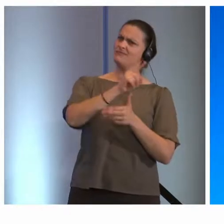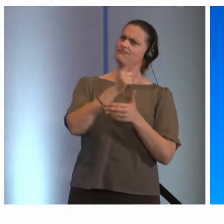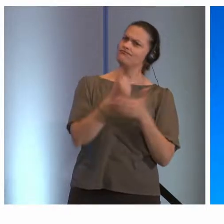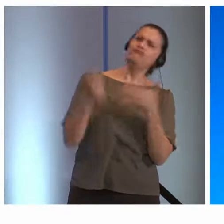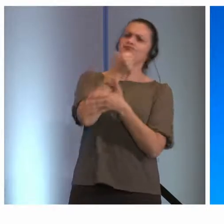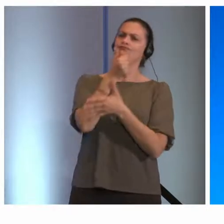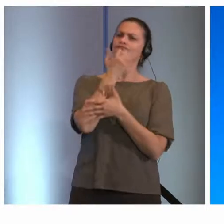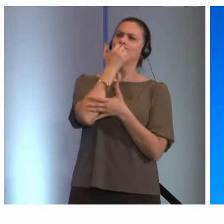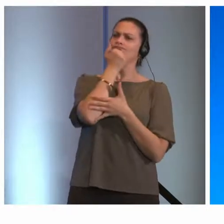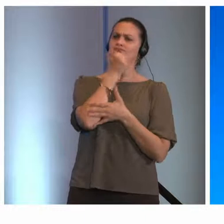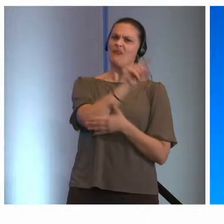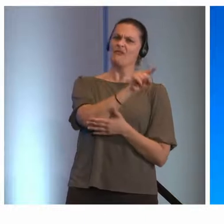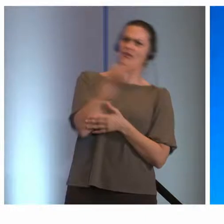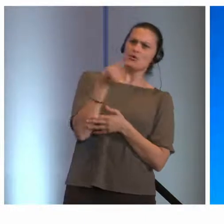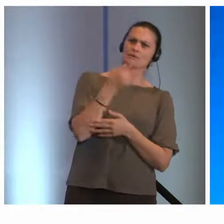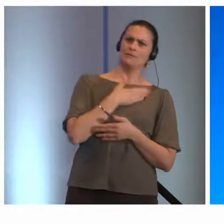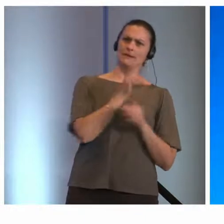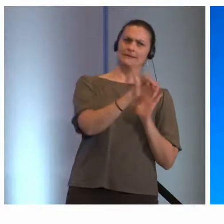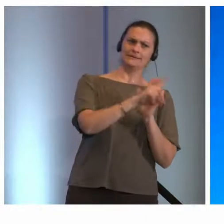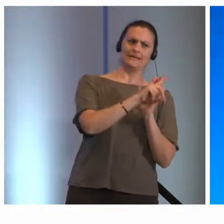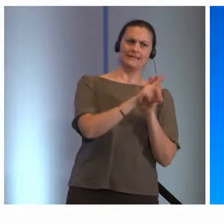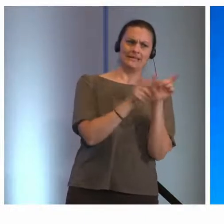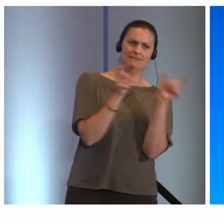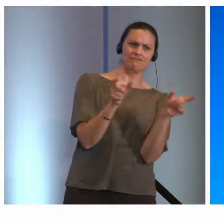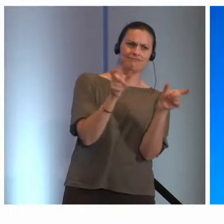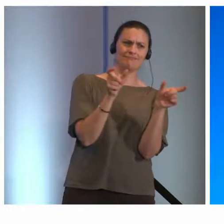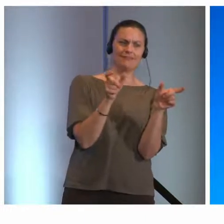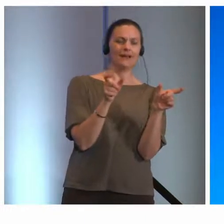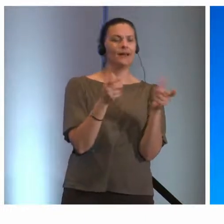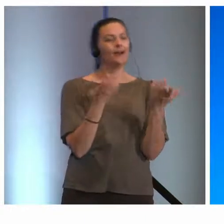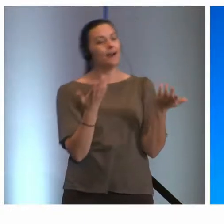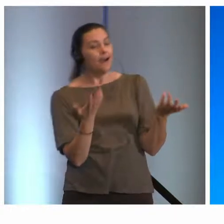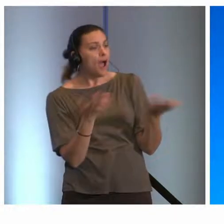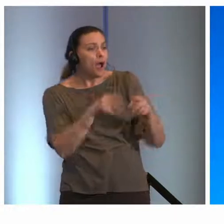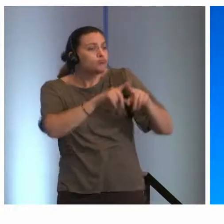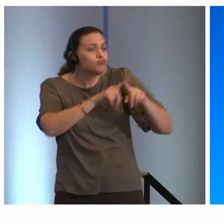wave. That is happening.